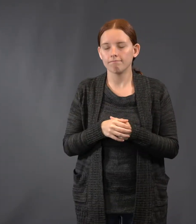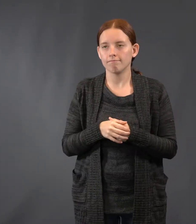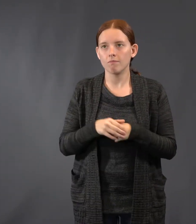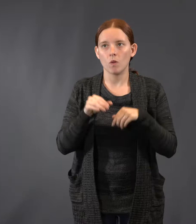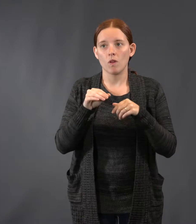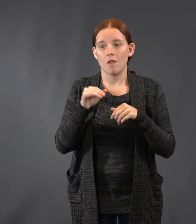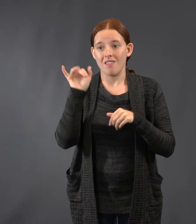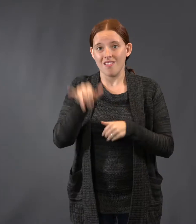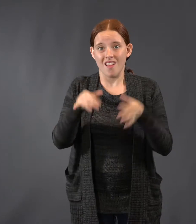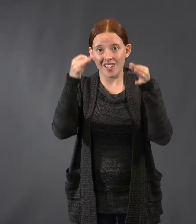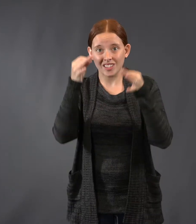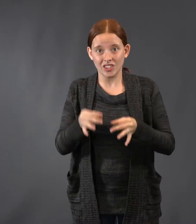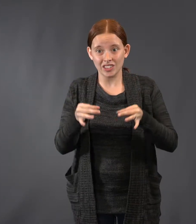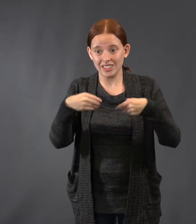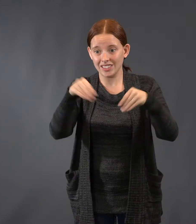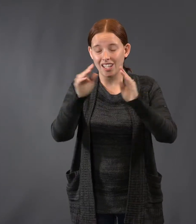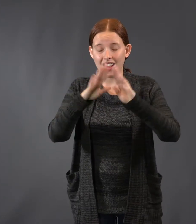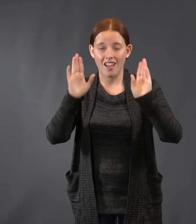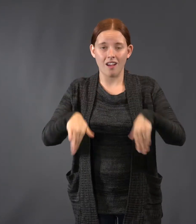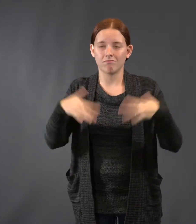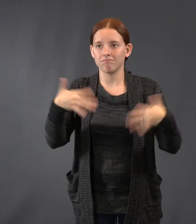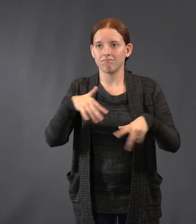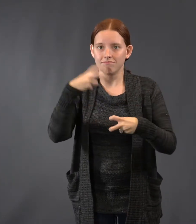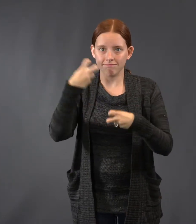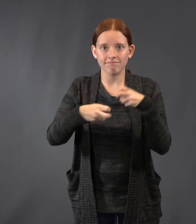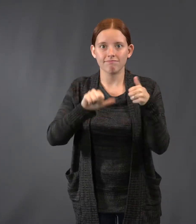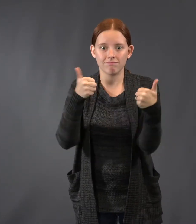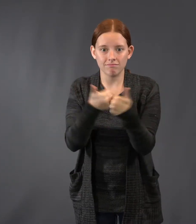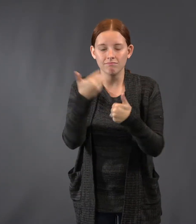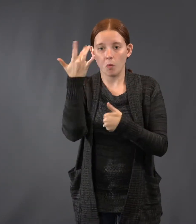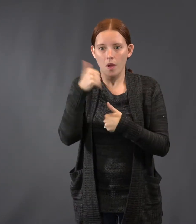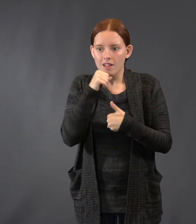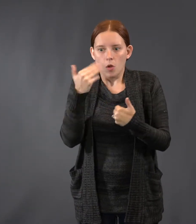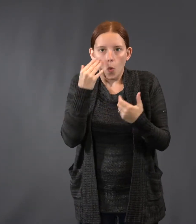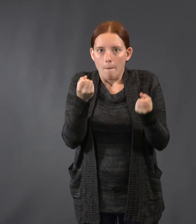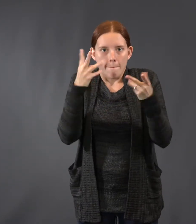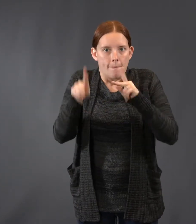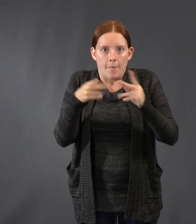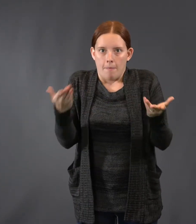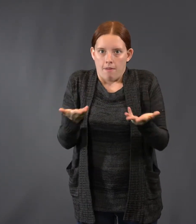That decision in itself was hard because I didn't know many people.